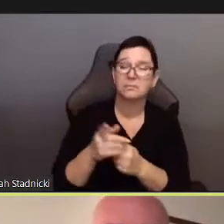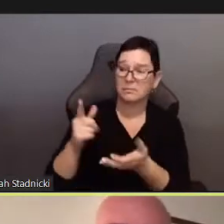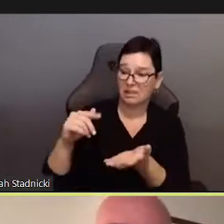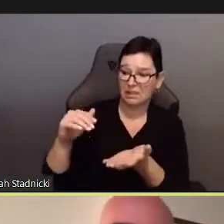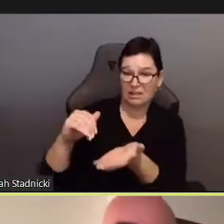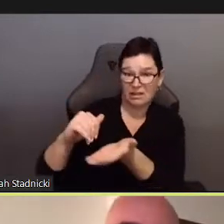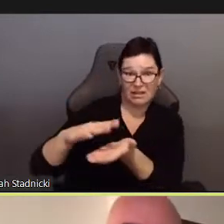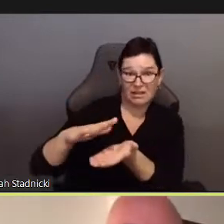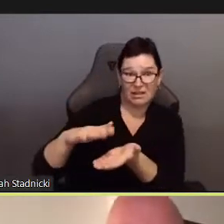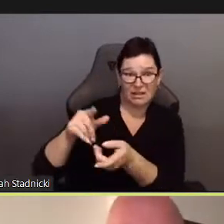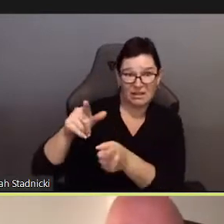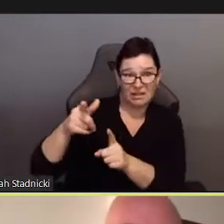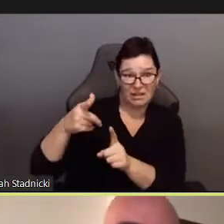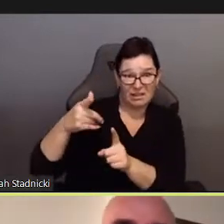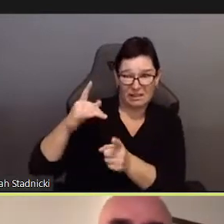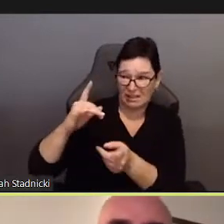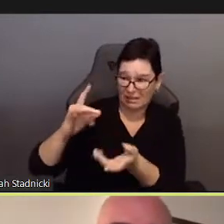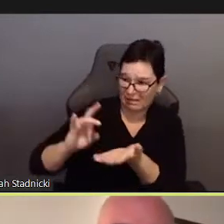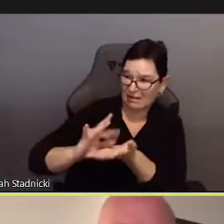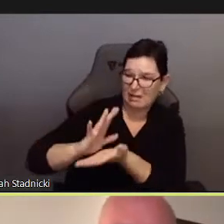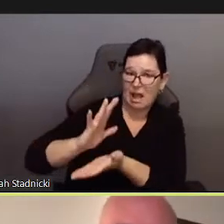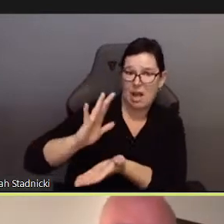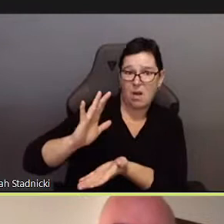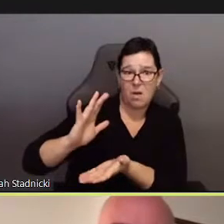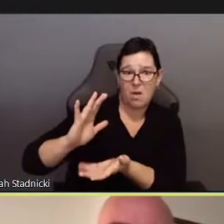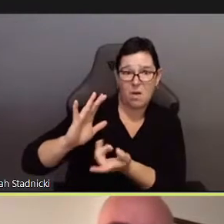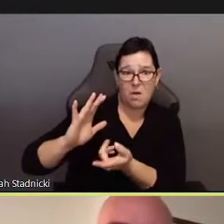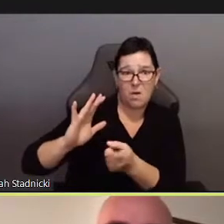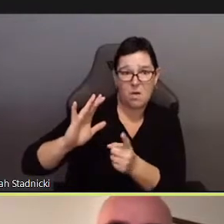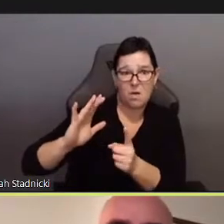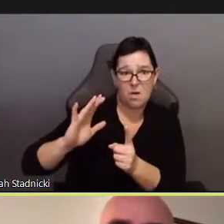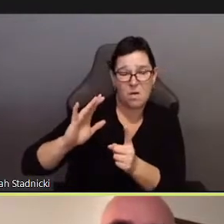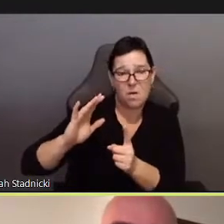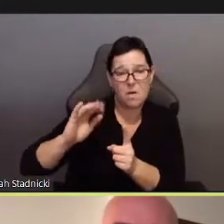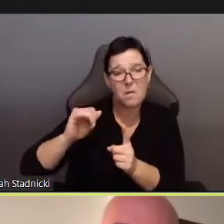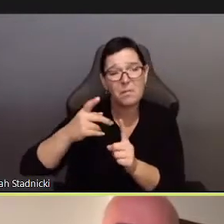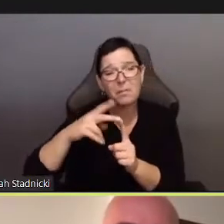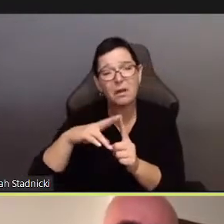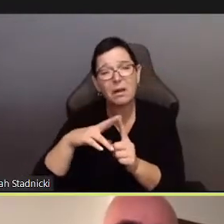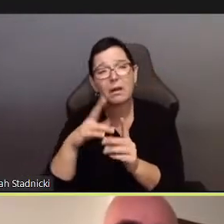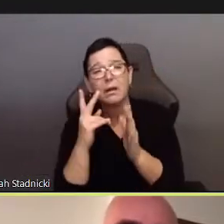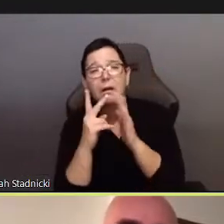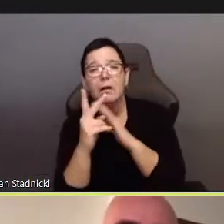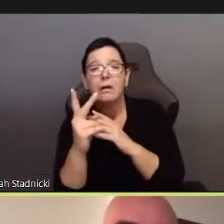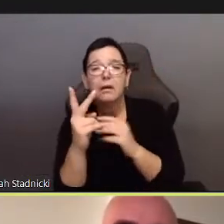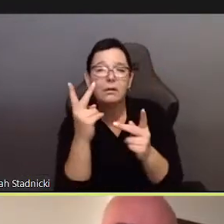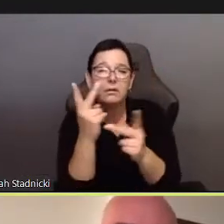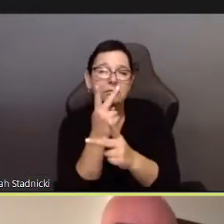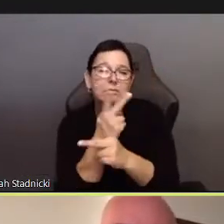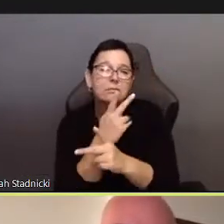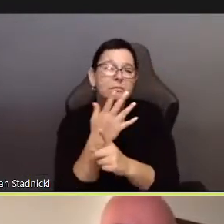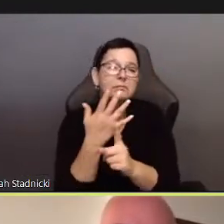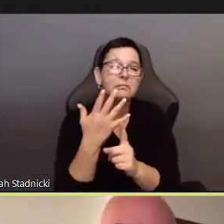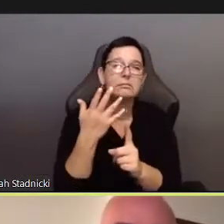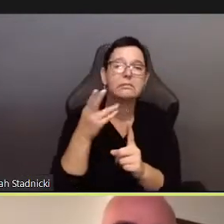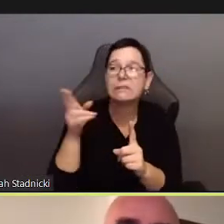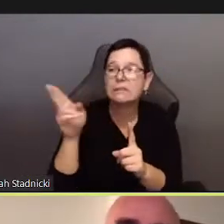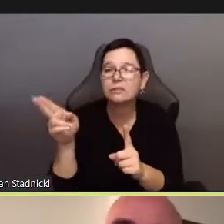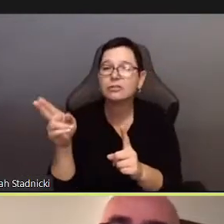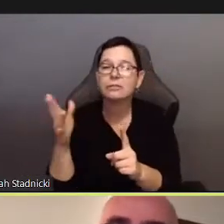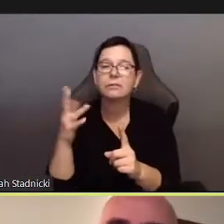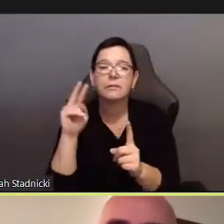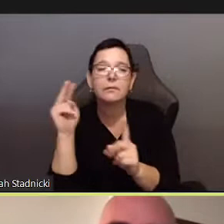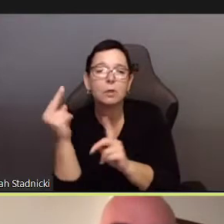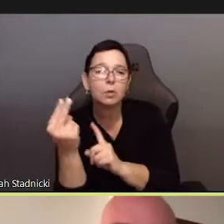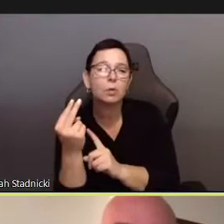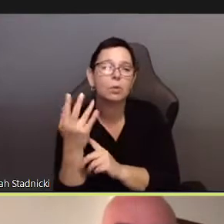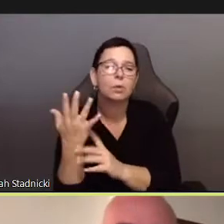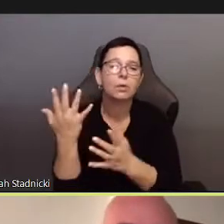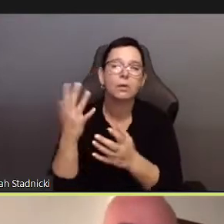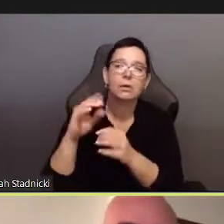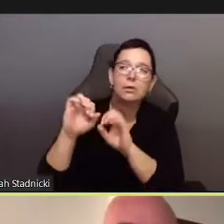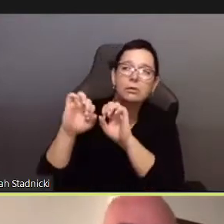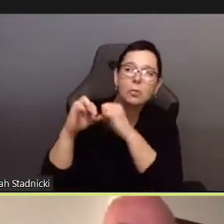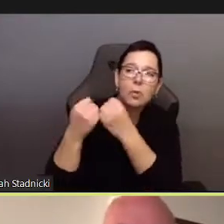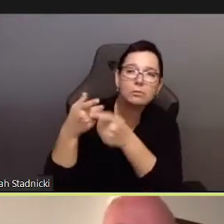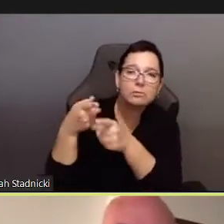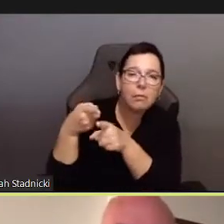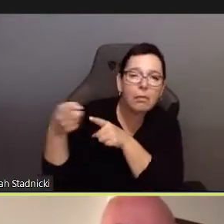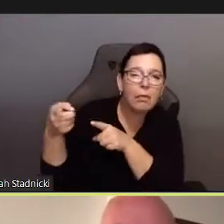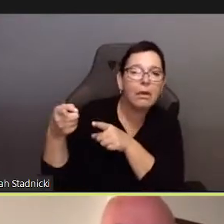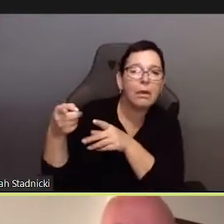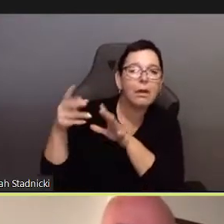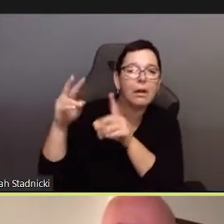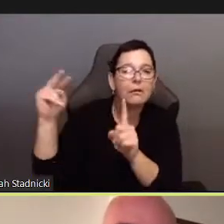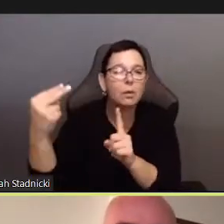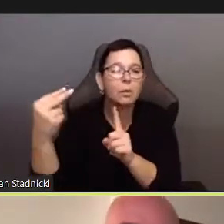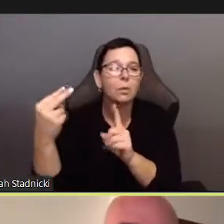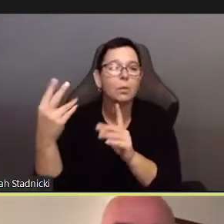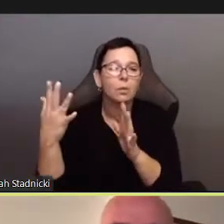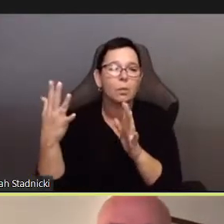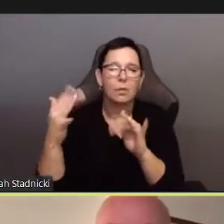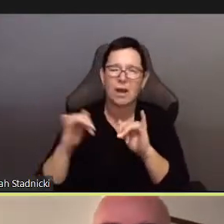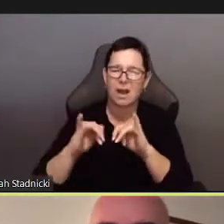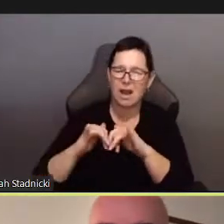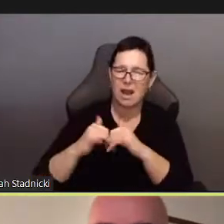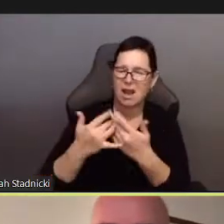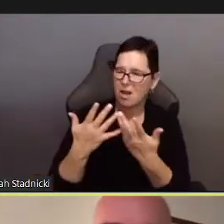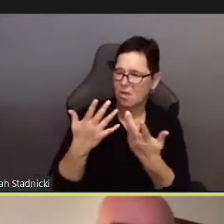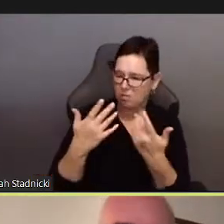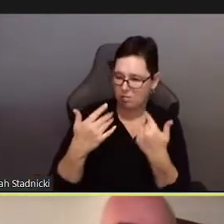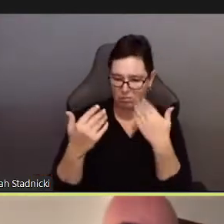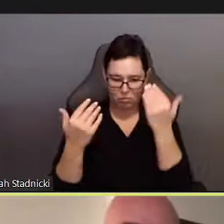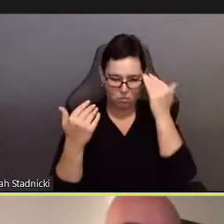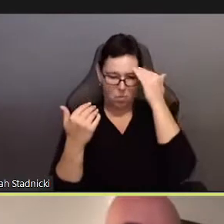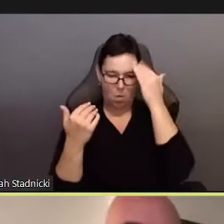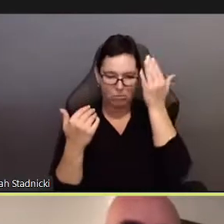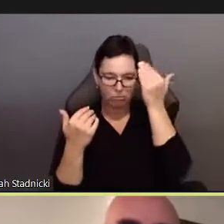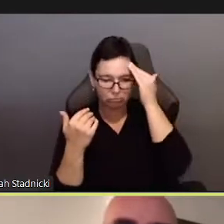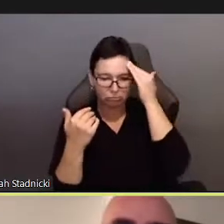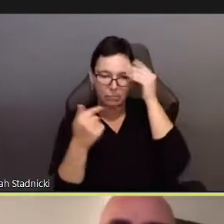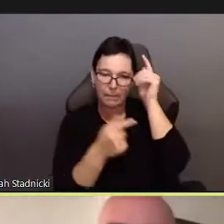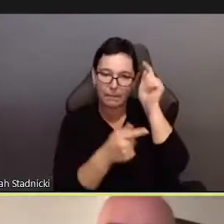And is the latter always necessarily such a bad thing?